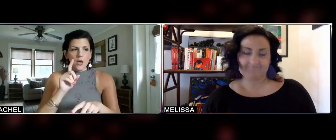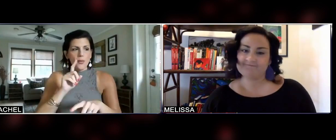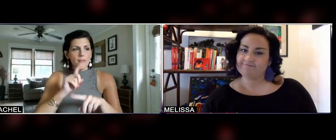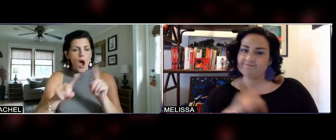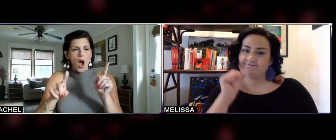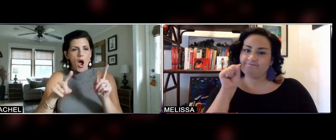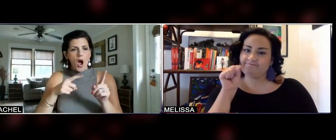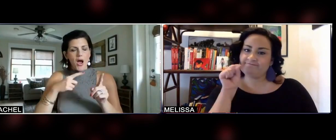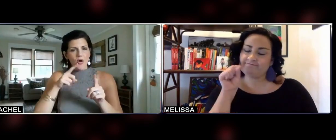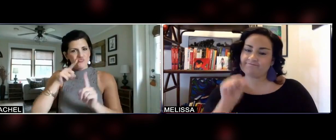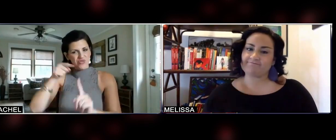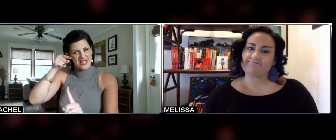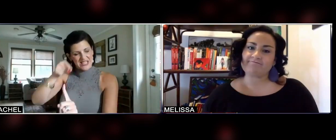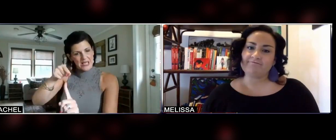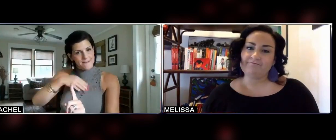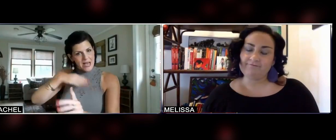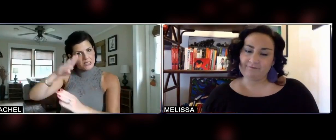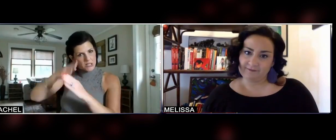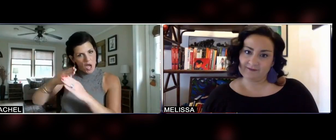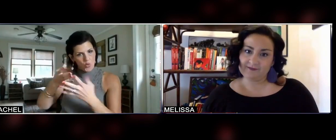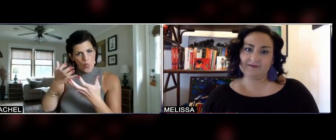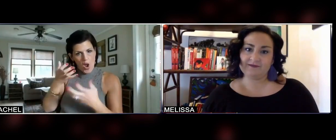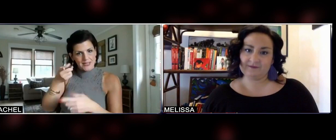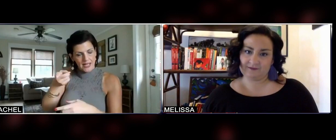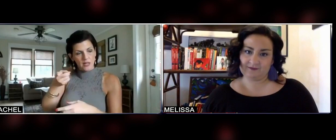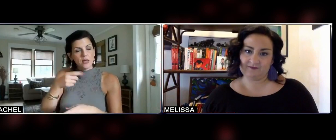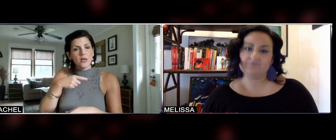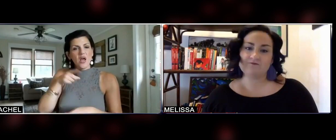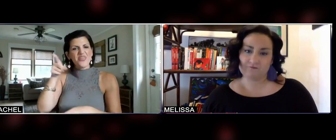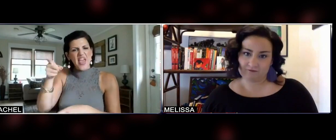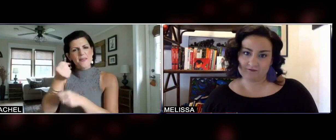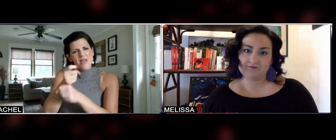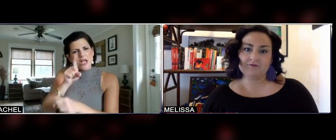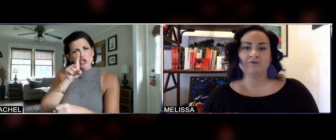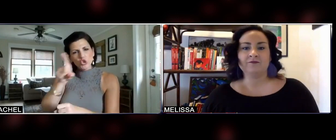My son wanted them and they made sure